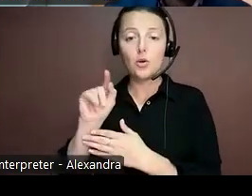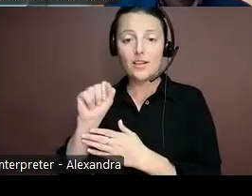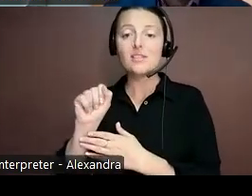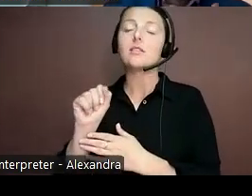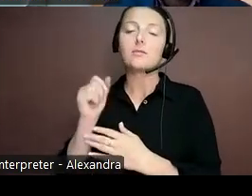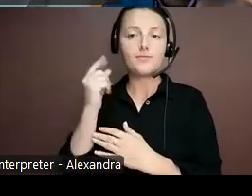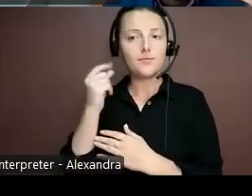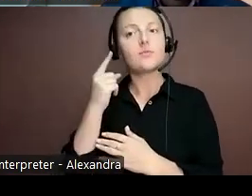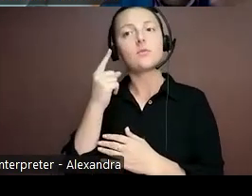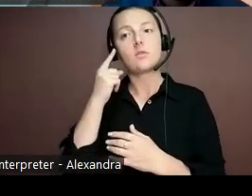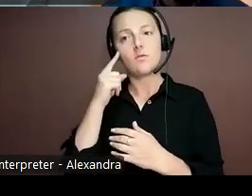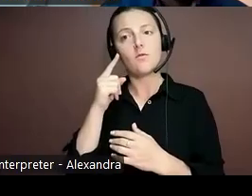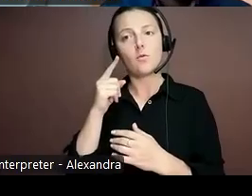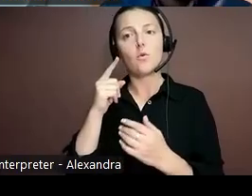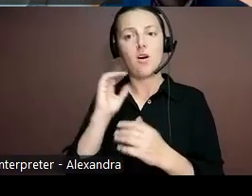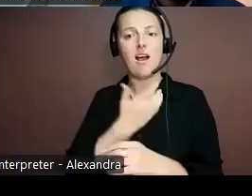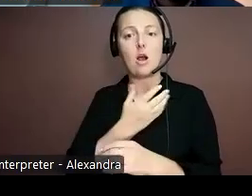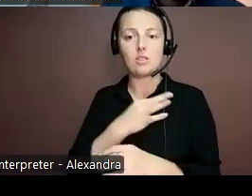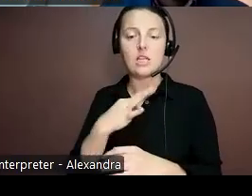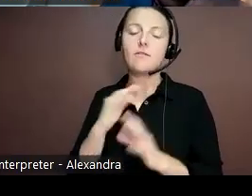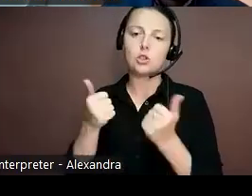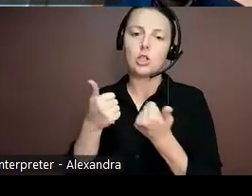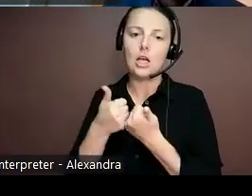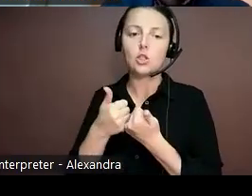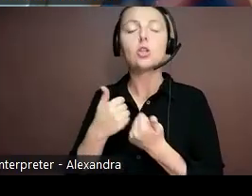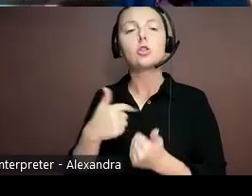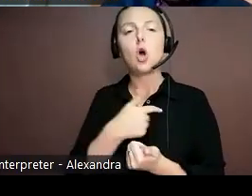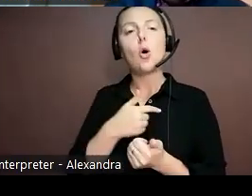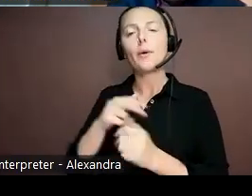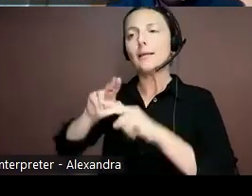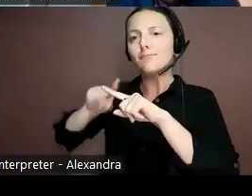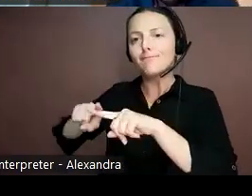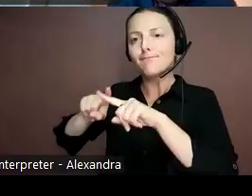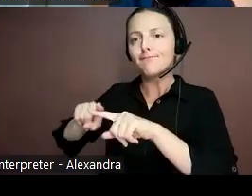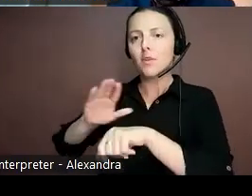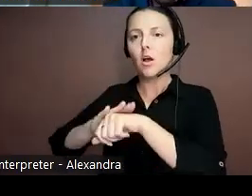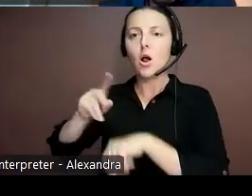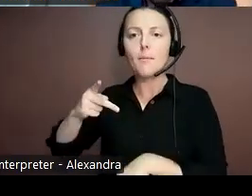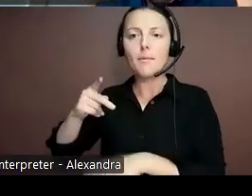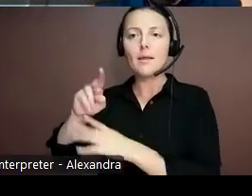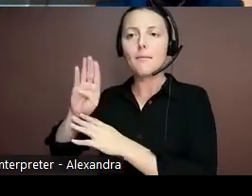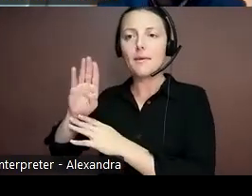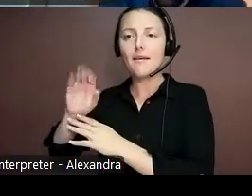team to provide ongoing consultation and support and resources and so the components in of the PBS